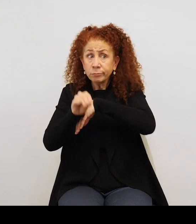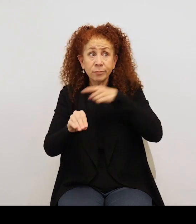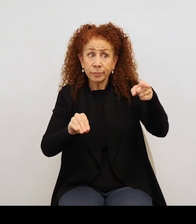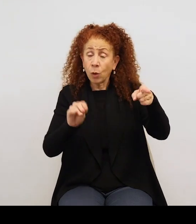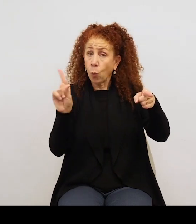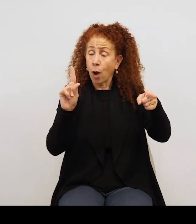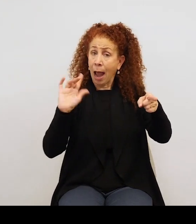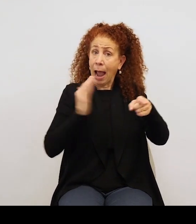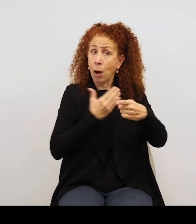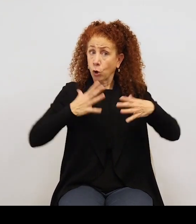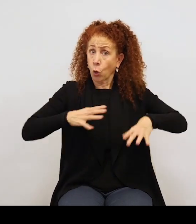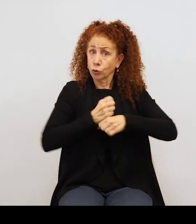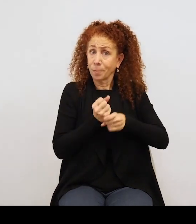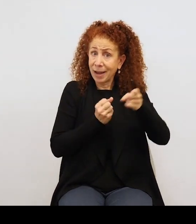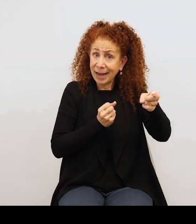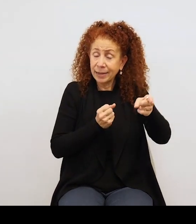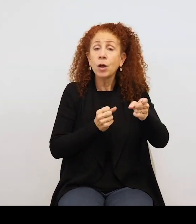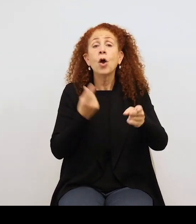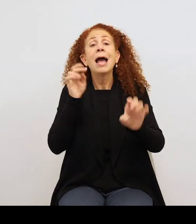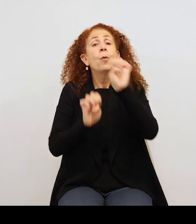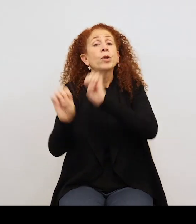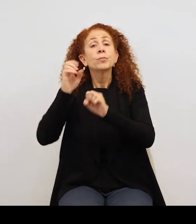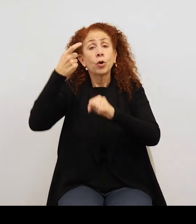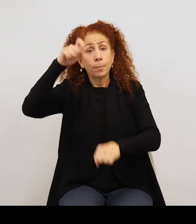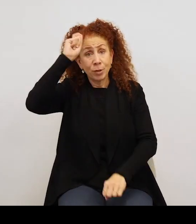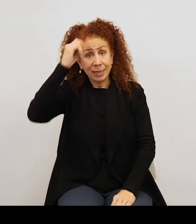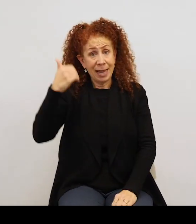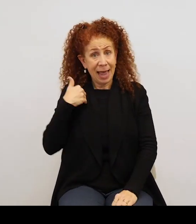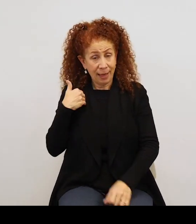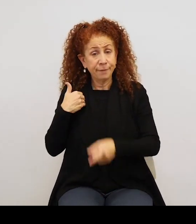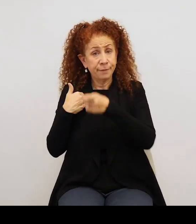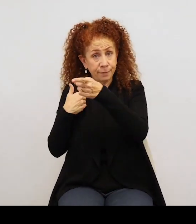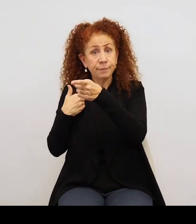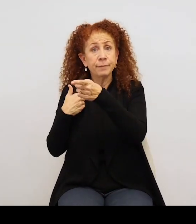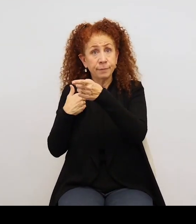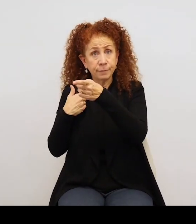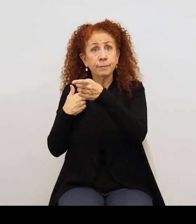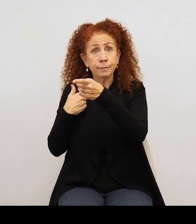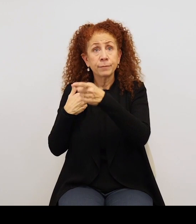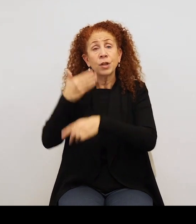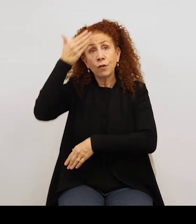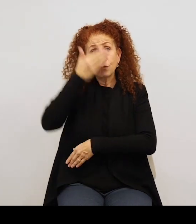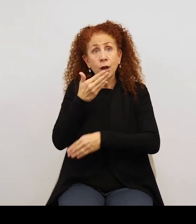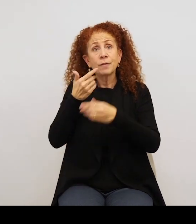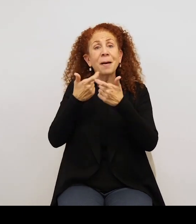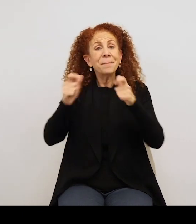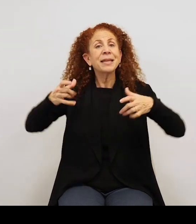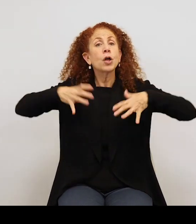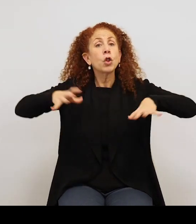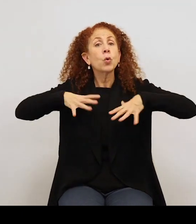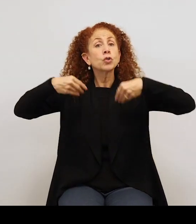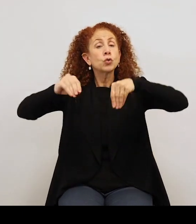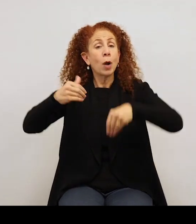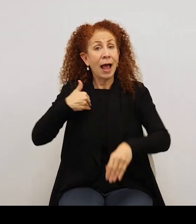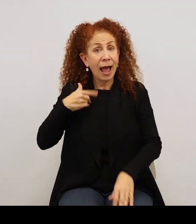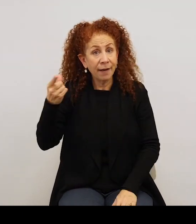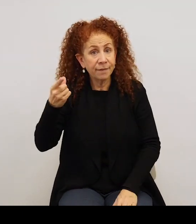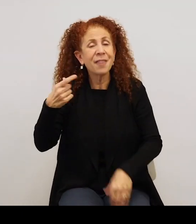They just did an experiment in Berlin on Alexanderplatz in front of a big clothing store that produces very cheap fashion.